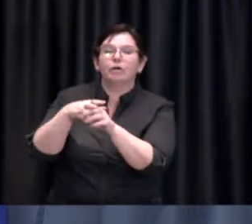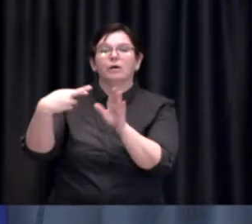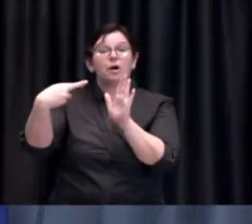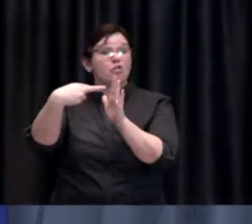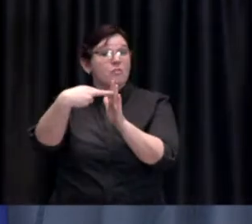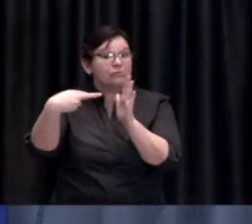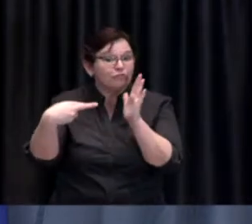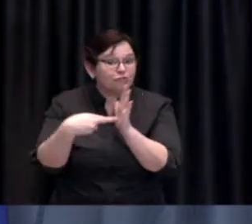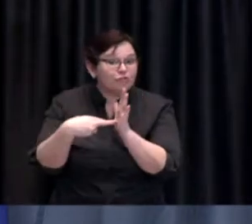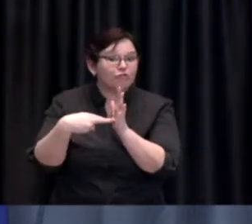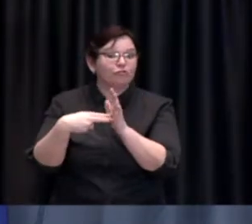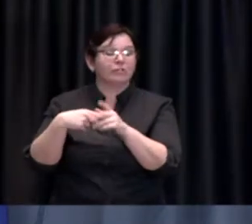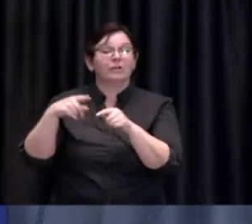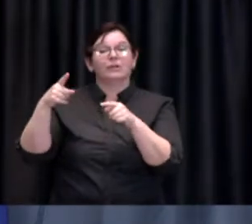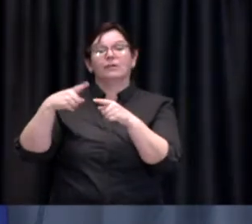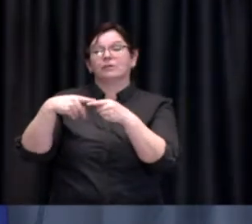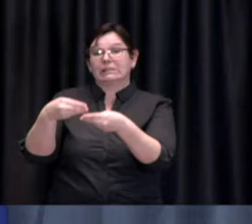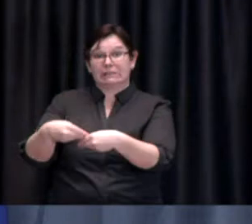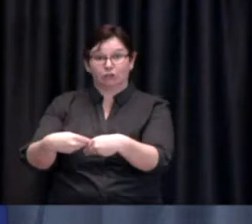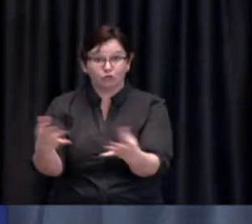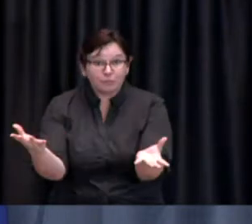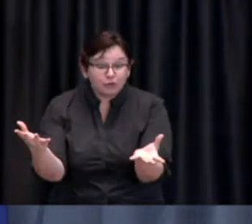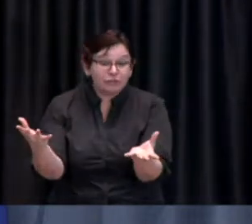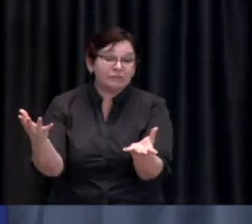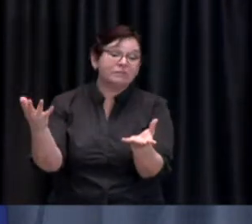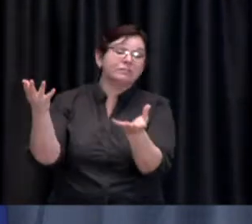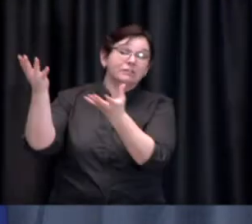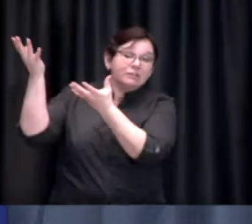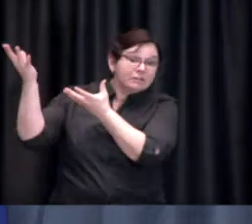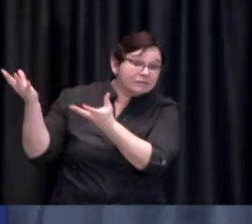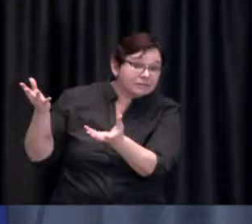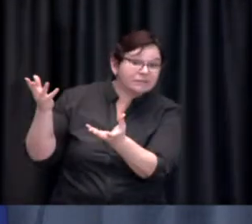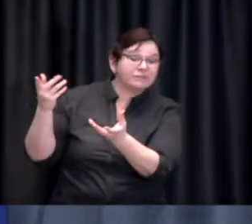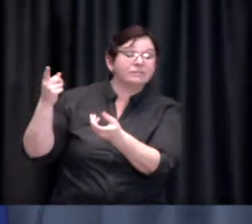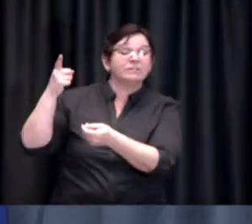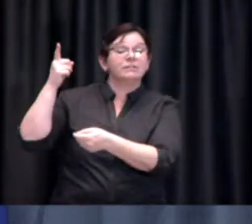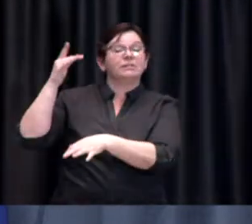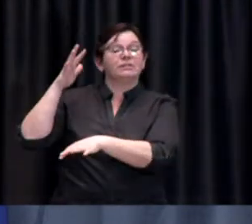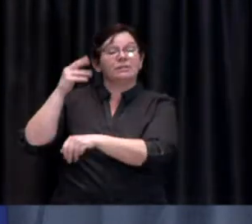distribution of vaccines and they're in control of the priority setting for who gets vaccinated when.